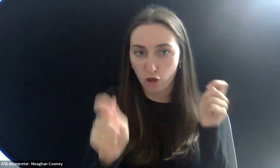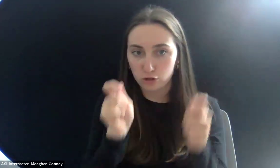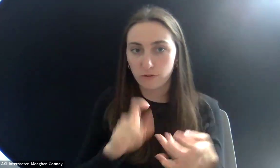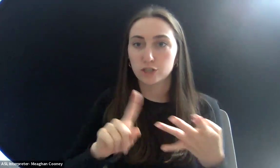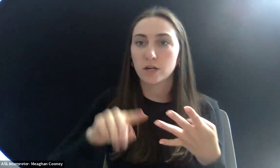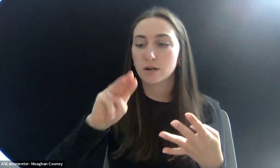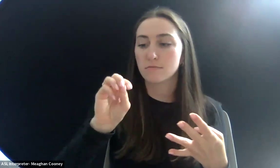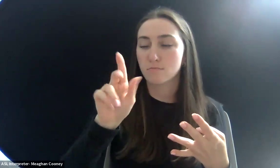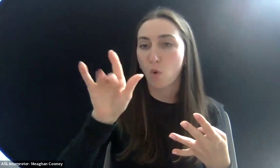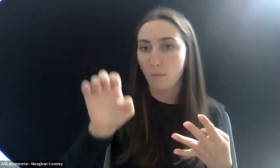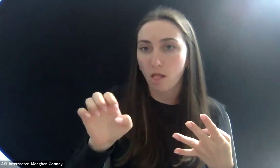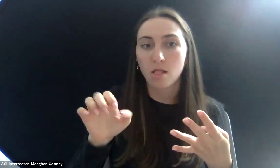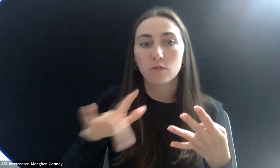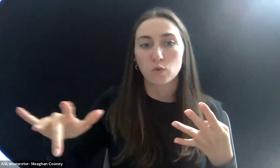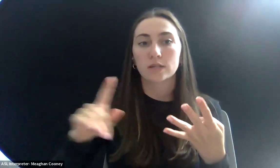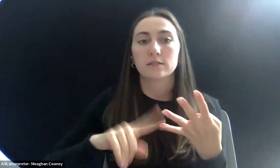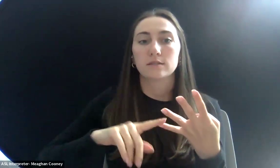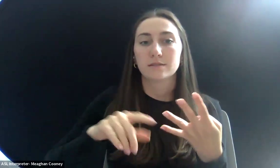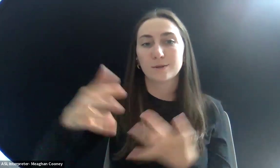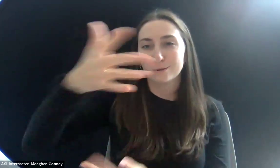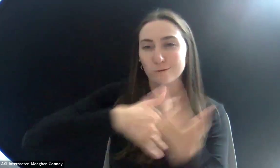source and 4th, social cost of carbon.